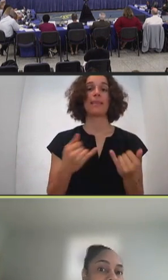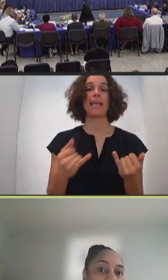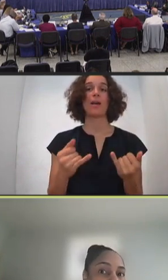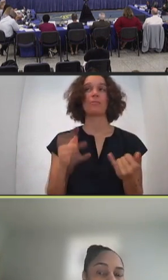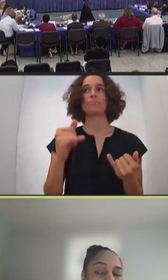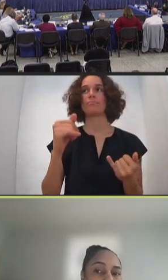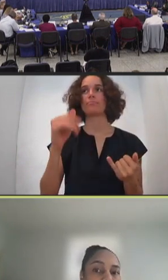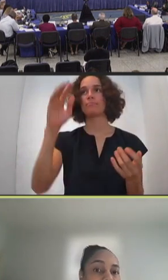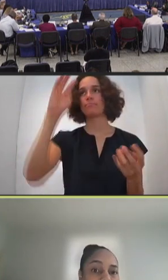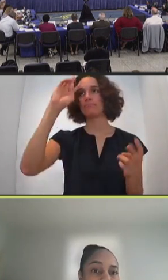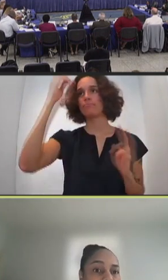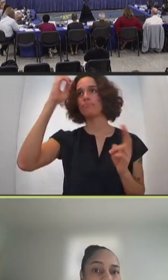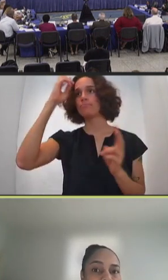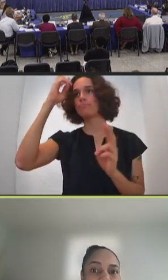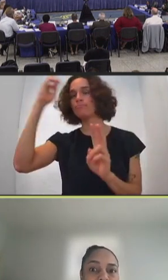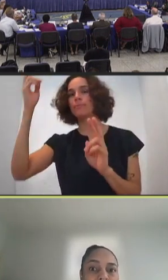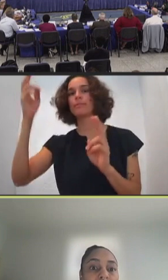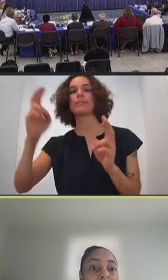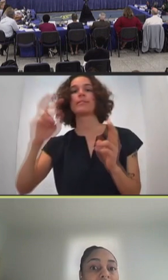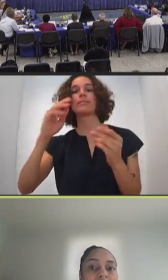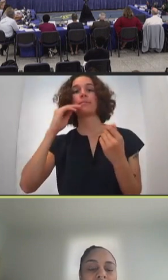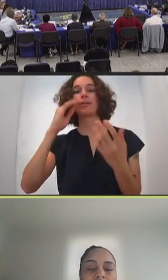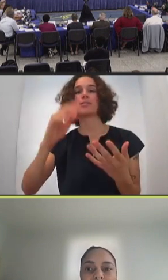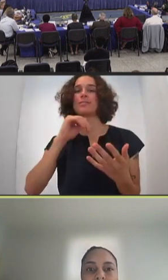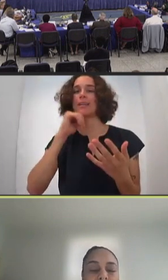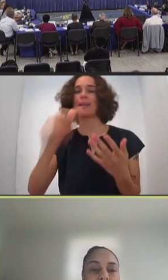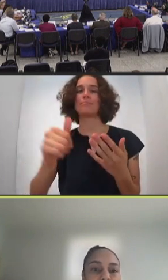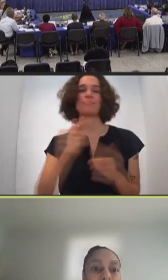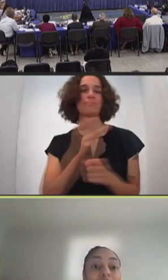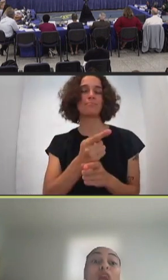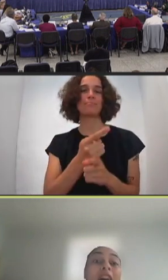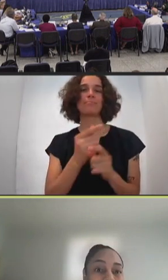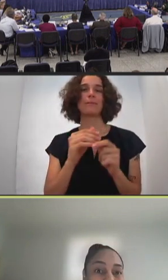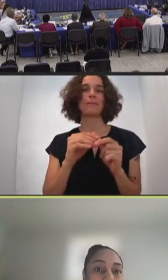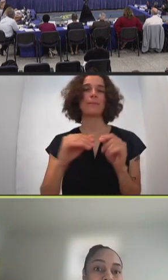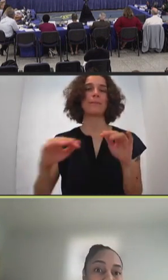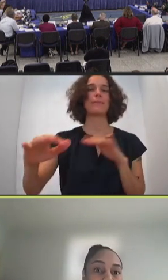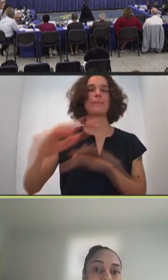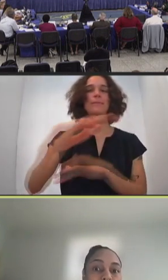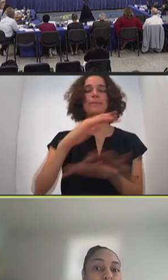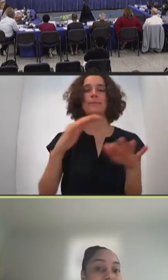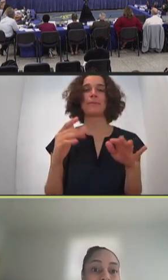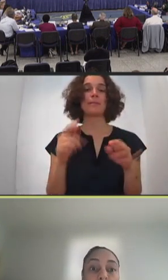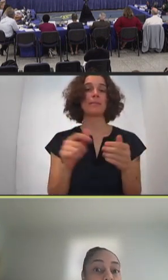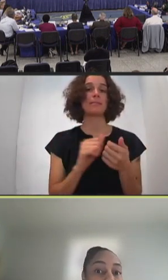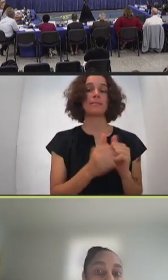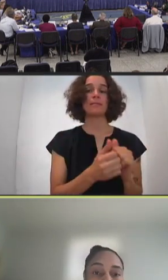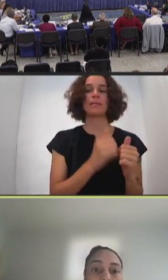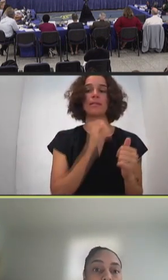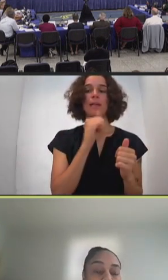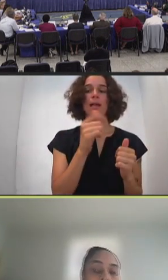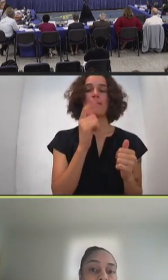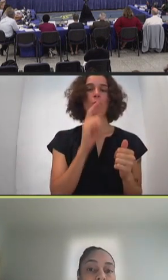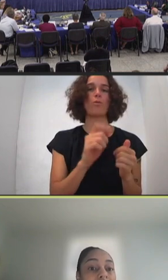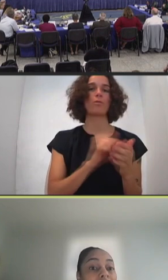This is not a campaign designed to, you know, eradicate misinformation. That's a whole other